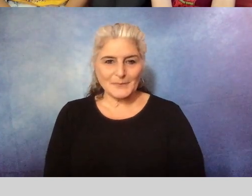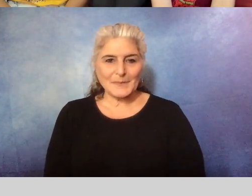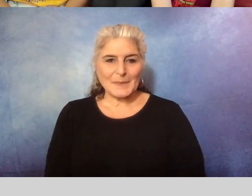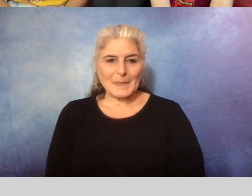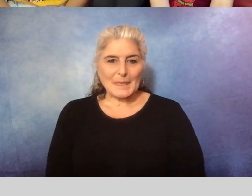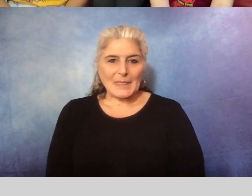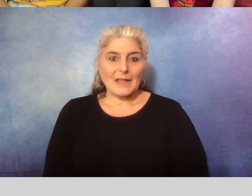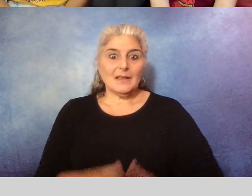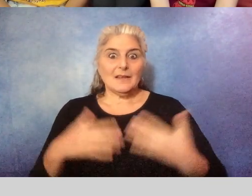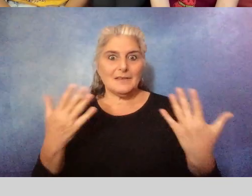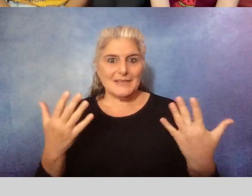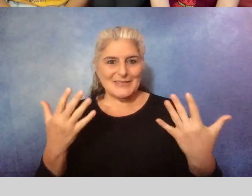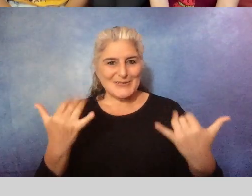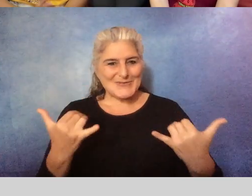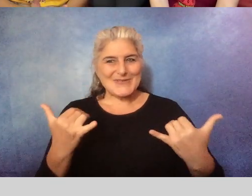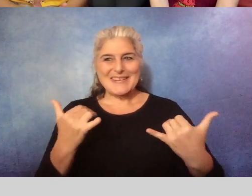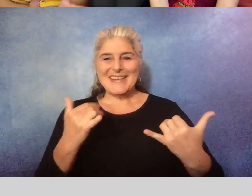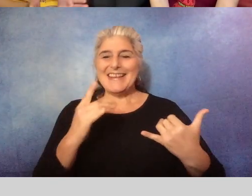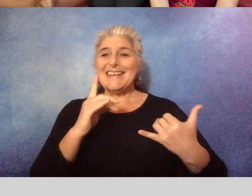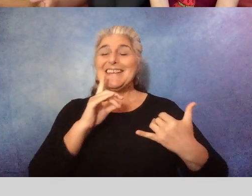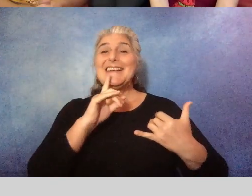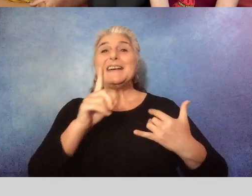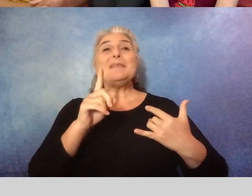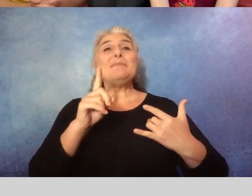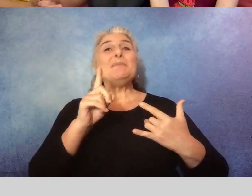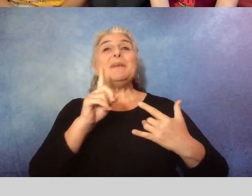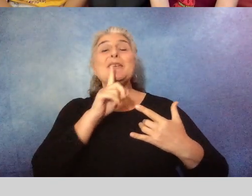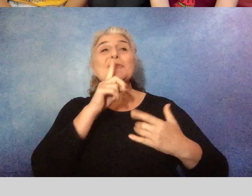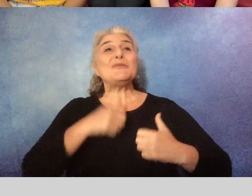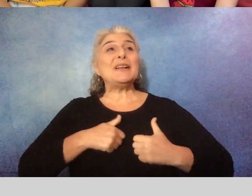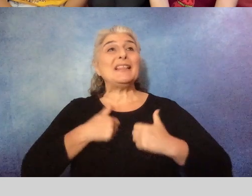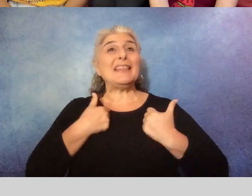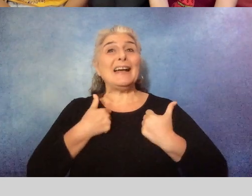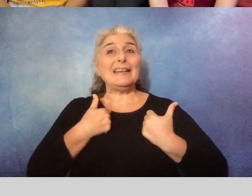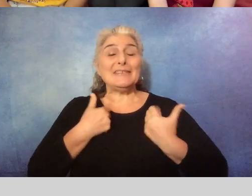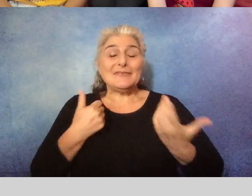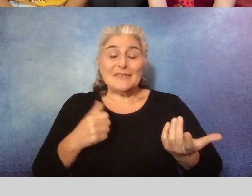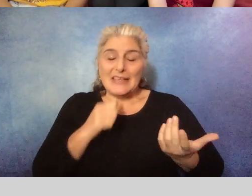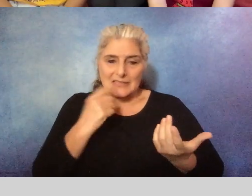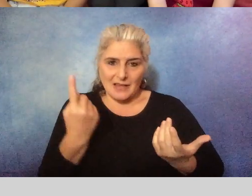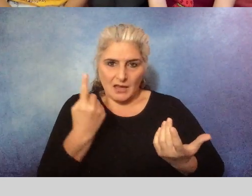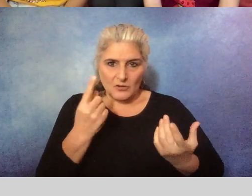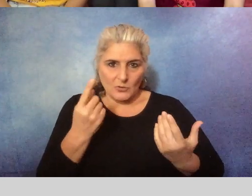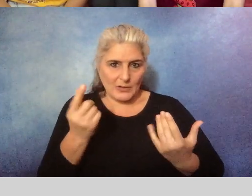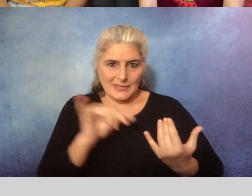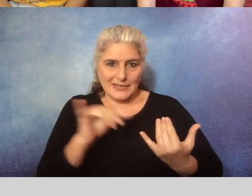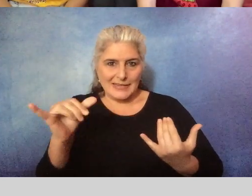So, bot's life is not as easy as it should be. [Dani] Never.